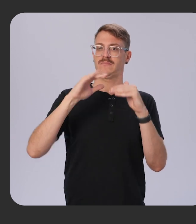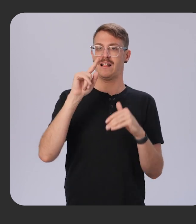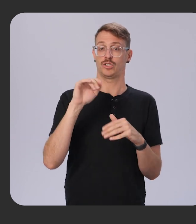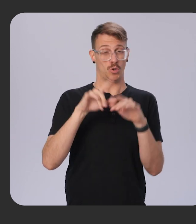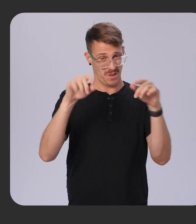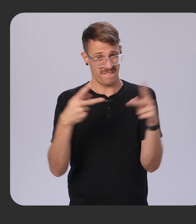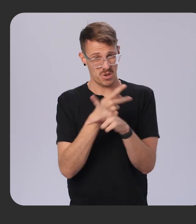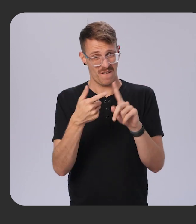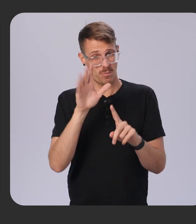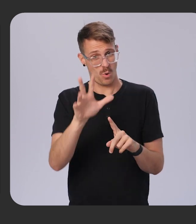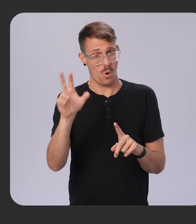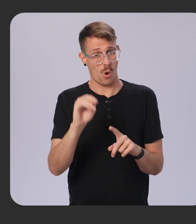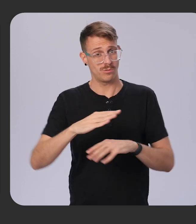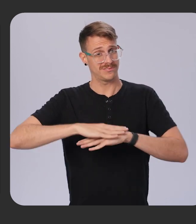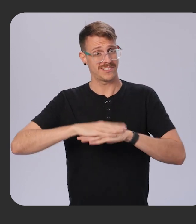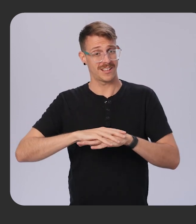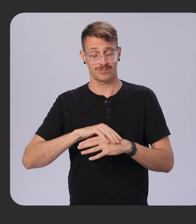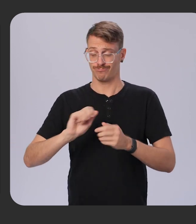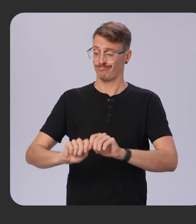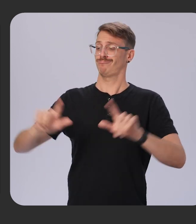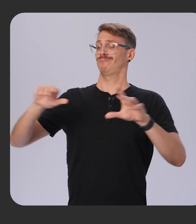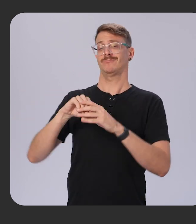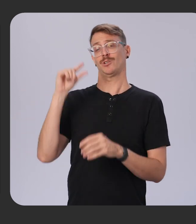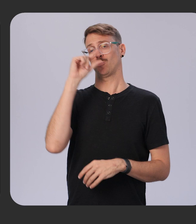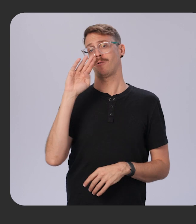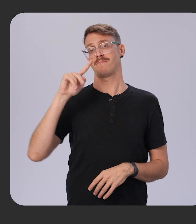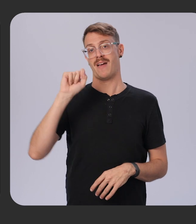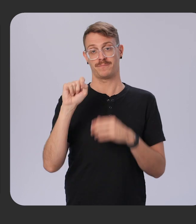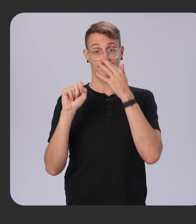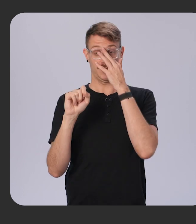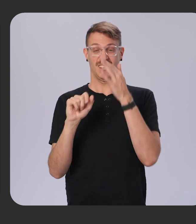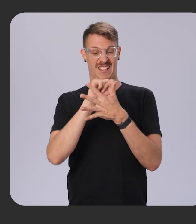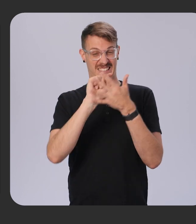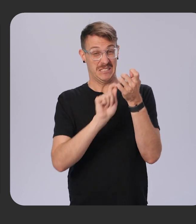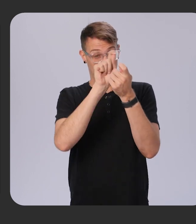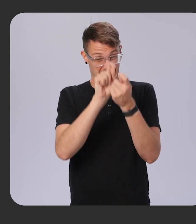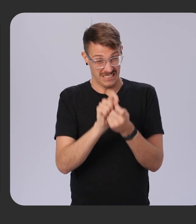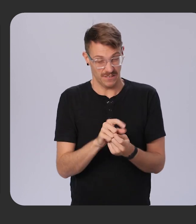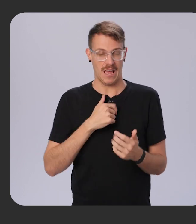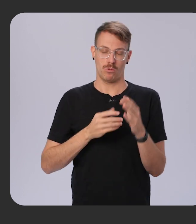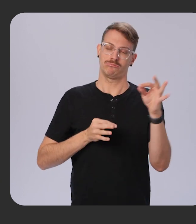using Google Maps. The specific steps I'll describe in our Developer Page.